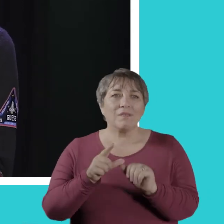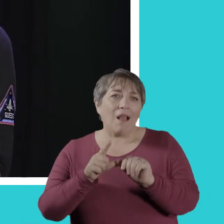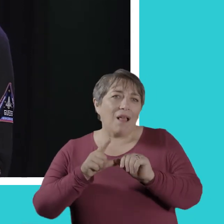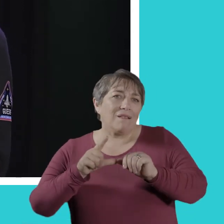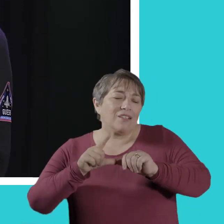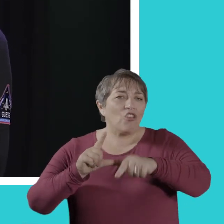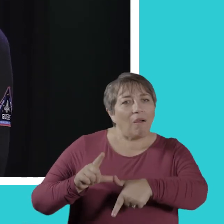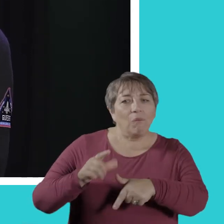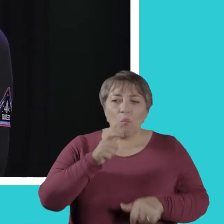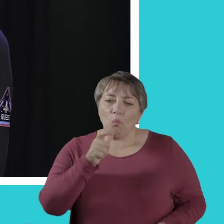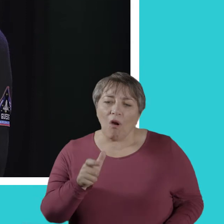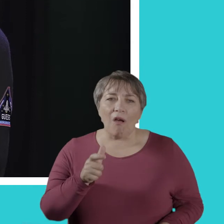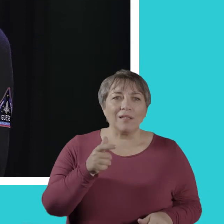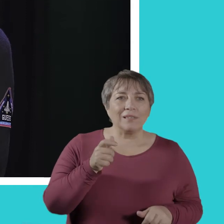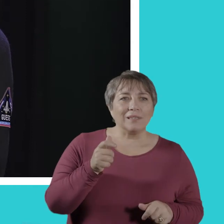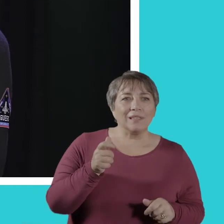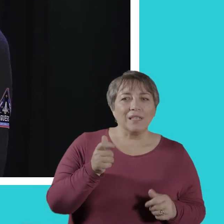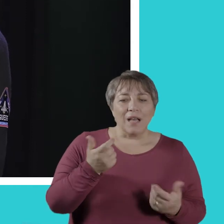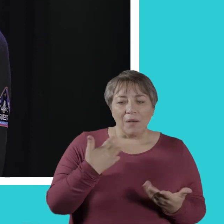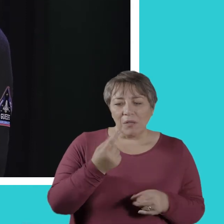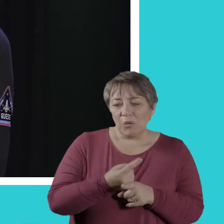not going to use to be using those kind of words am I going to speak how I speak I'm going to say